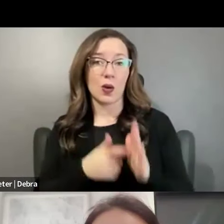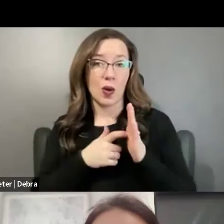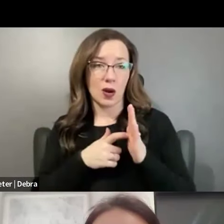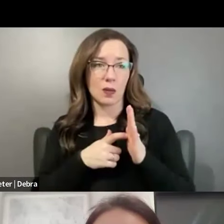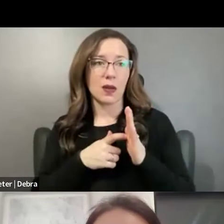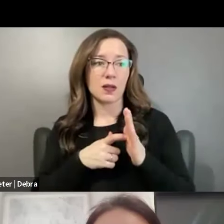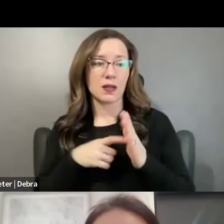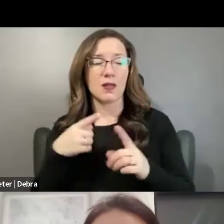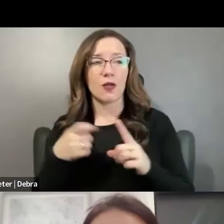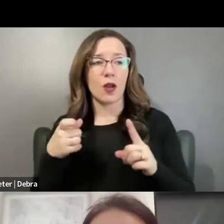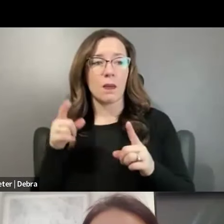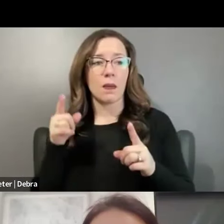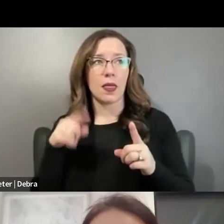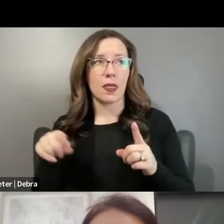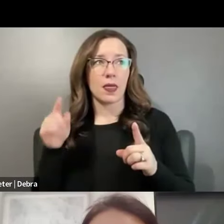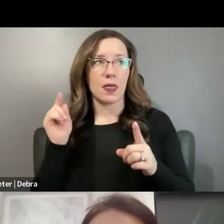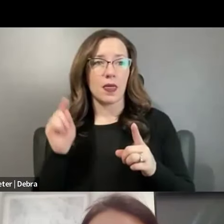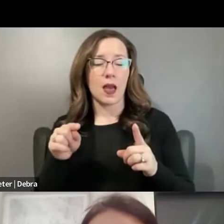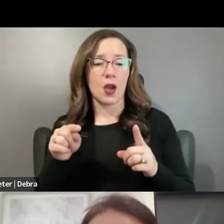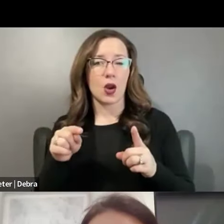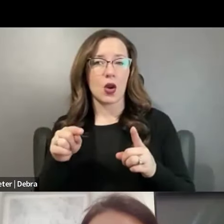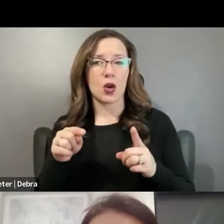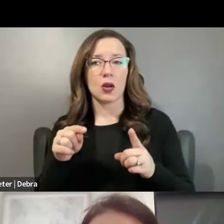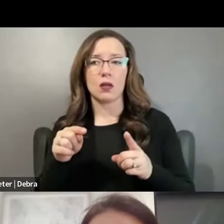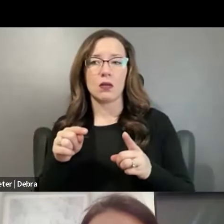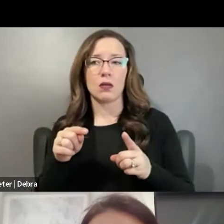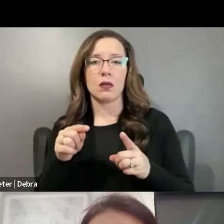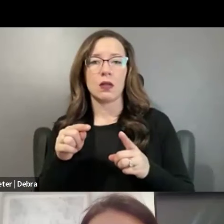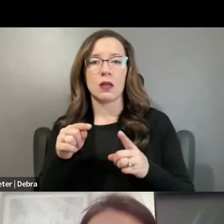from there, setting the emissions there, and of course they are emphasizing the fact